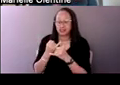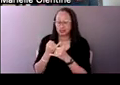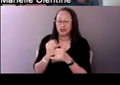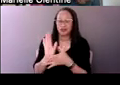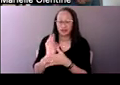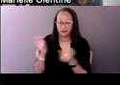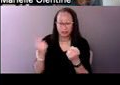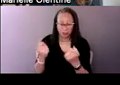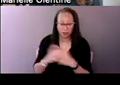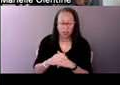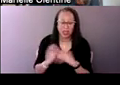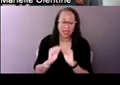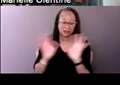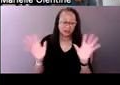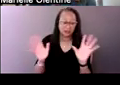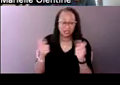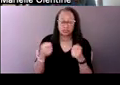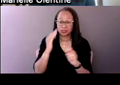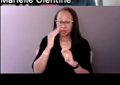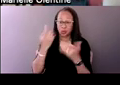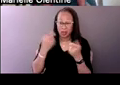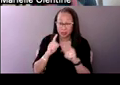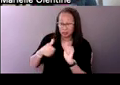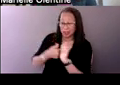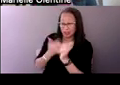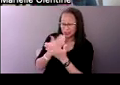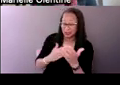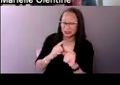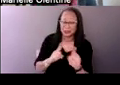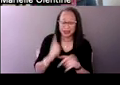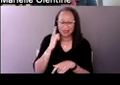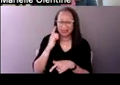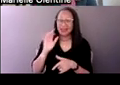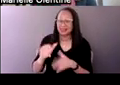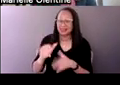support your work in however is possible. Marielle, I'm going to turn it over to you guys,